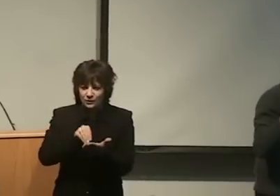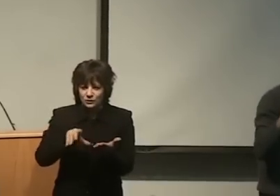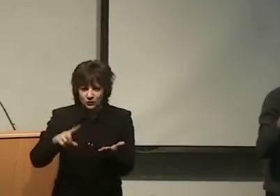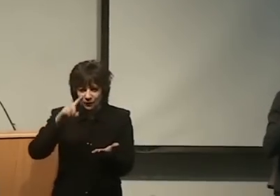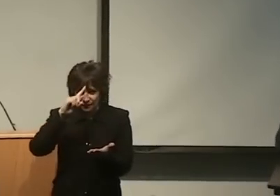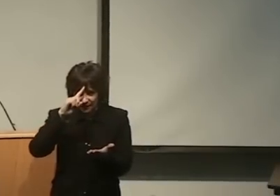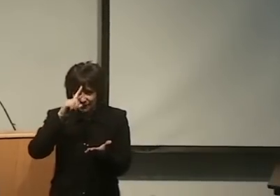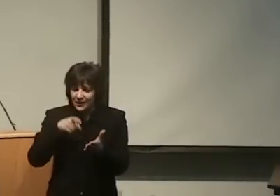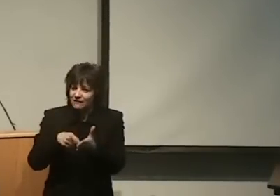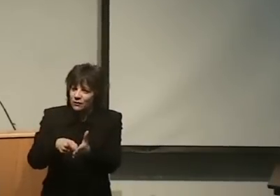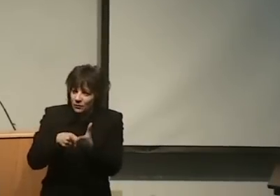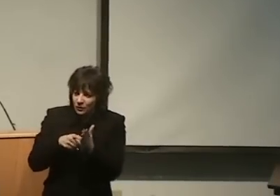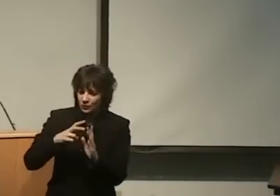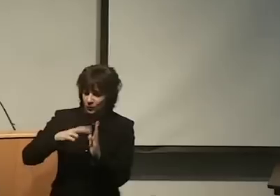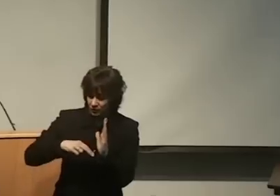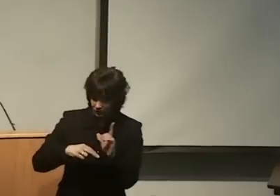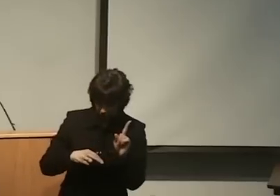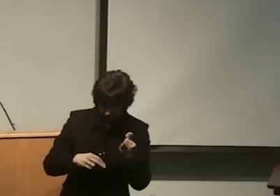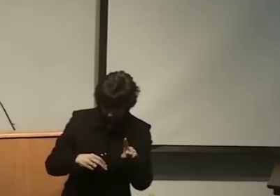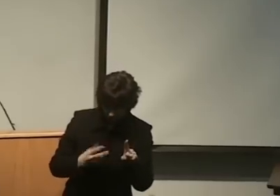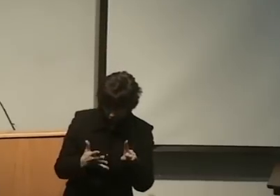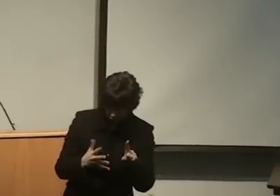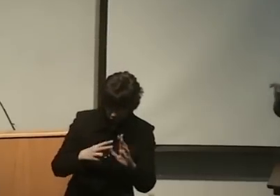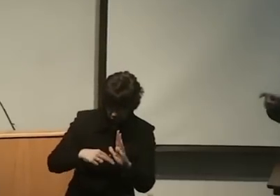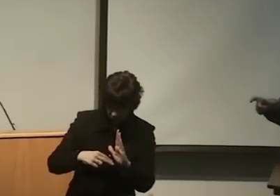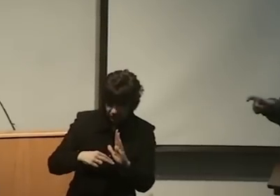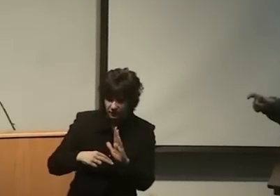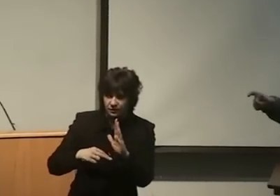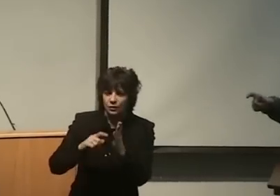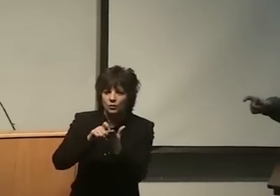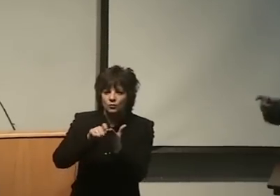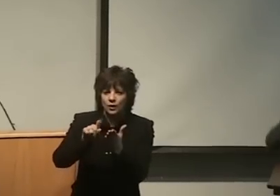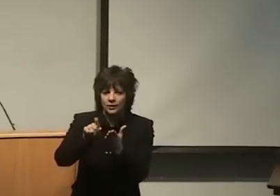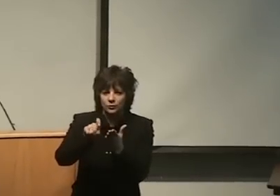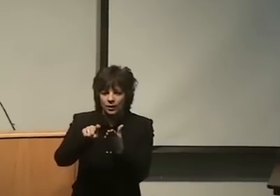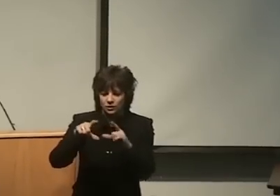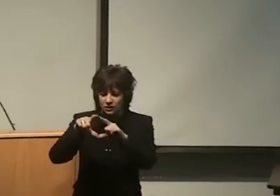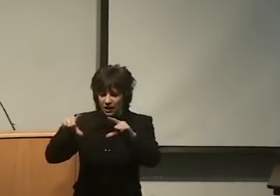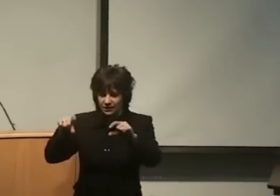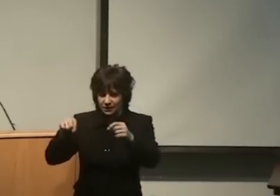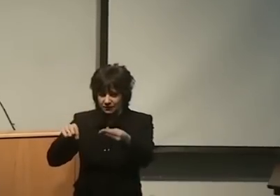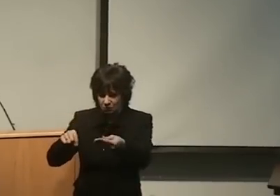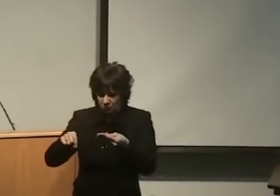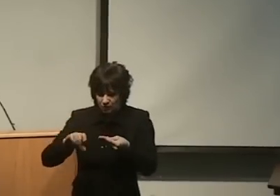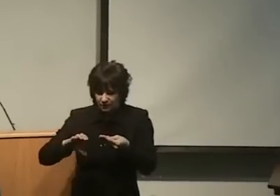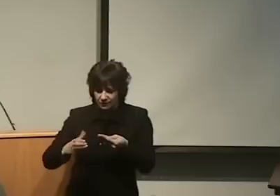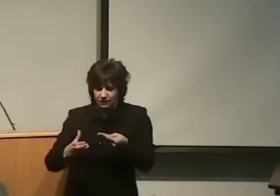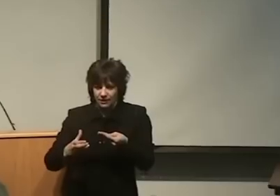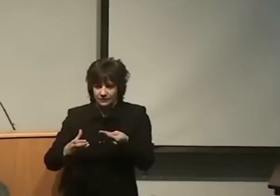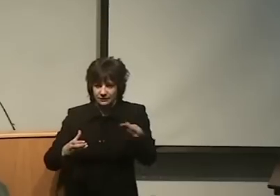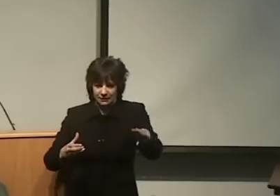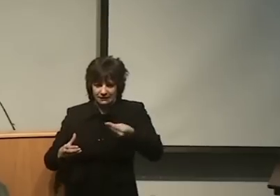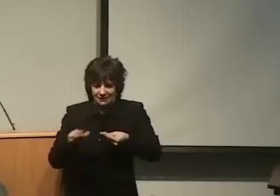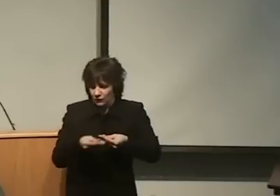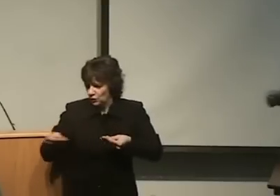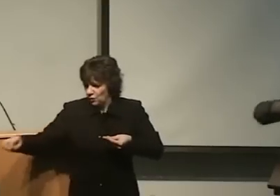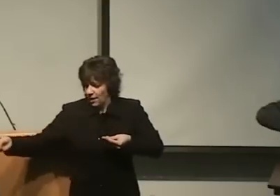to say did you do the reading? Write a question on an index card, bring it to class, then hand it to your neighbor and then do something with the reading.